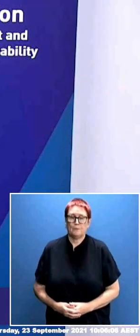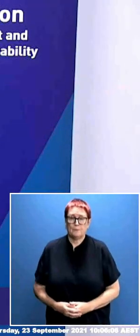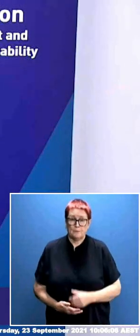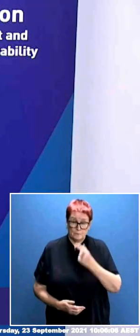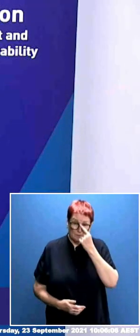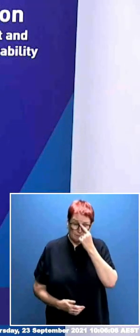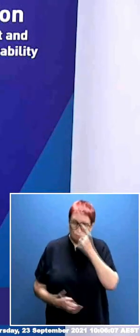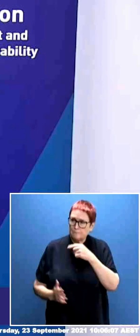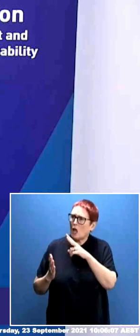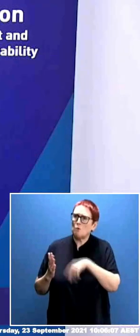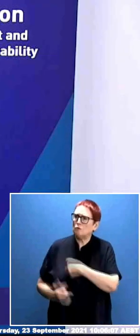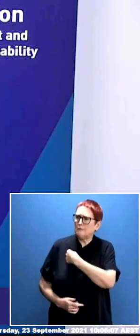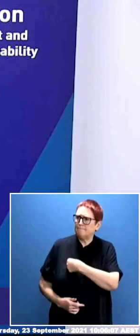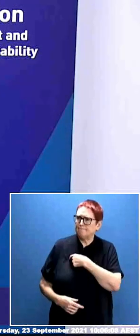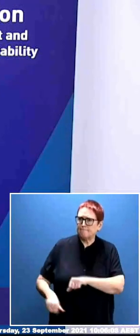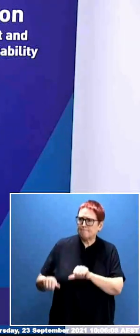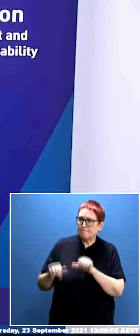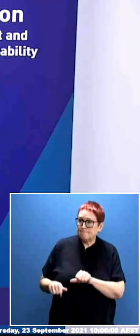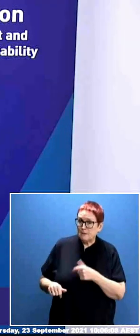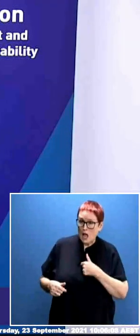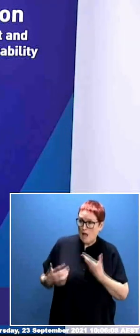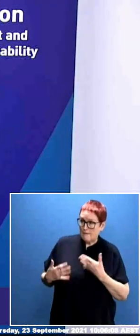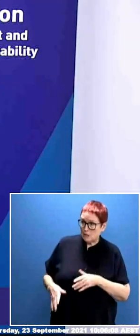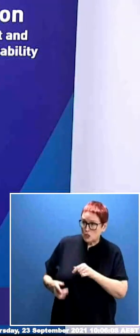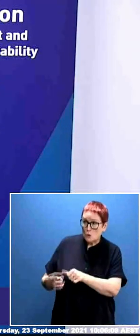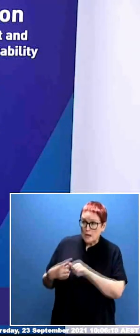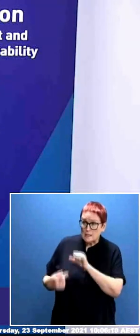I will read you the affirmation, at the end please say yes or I do.